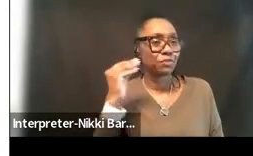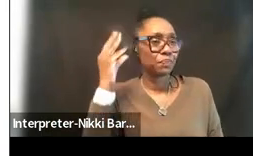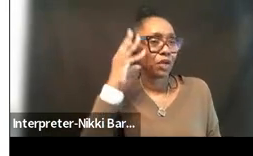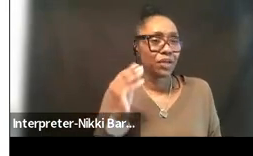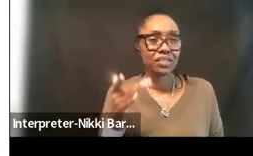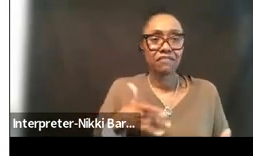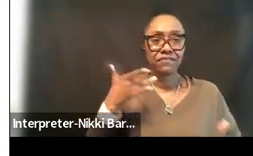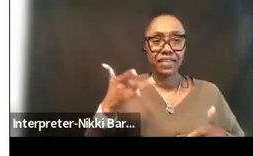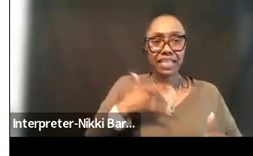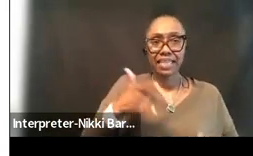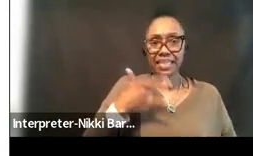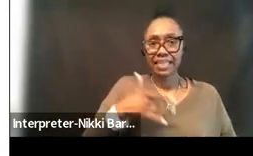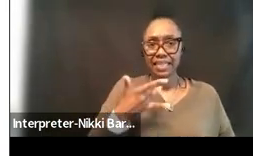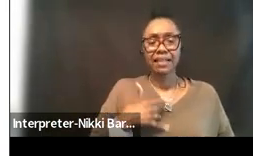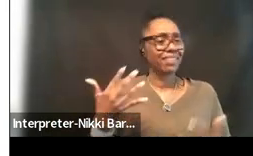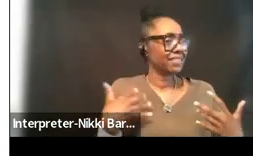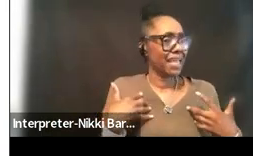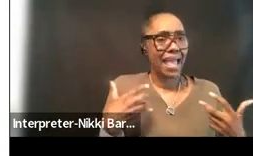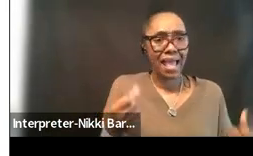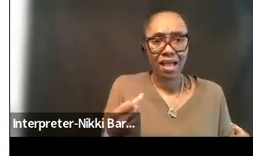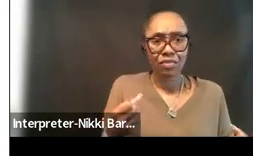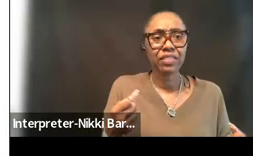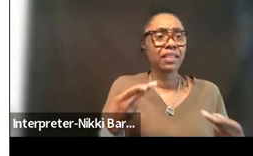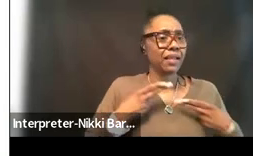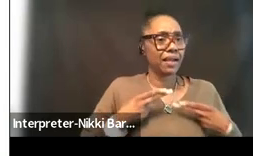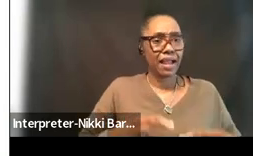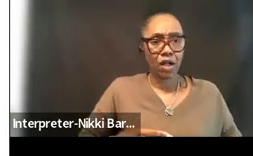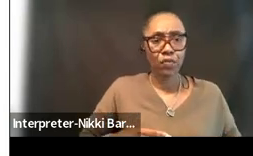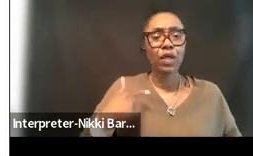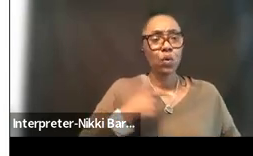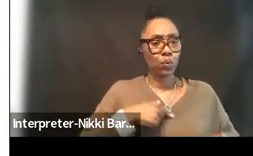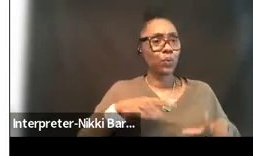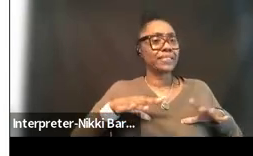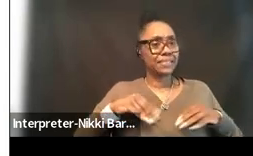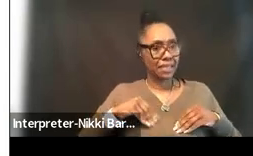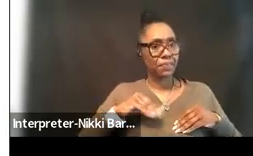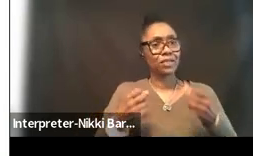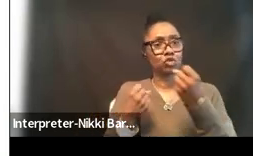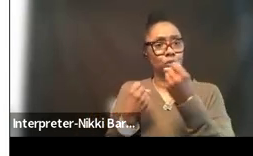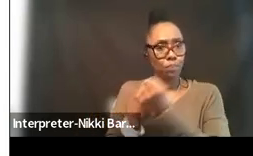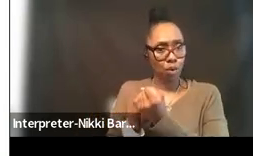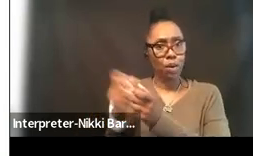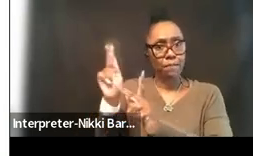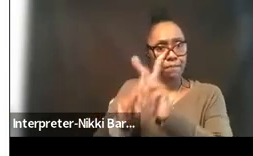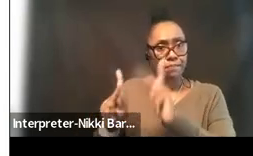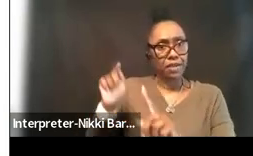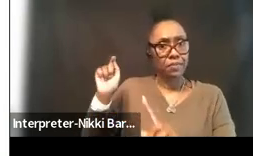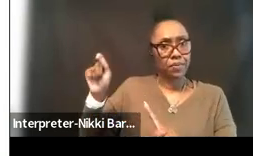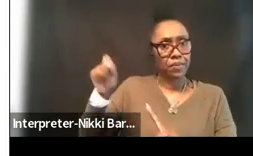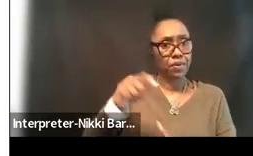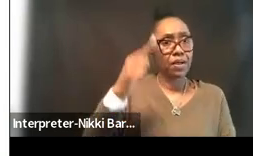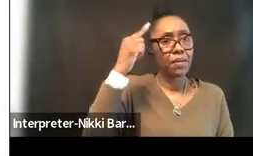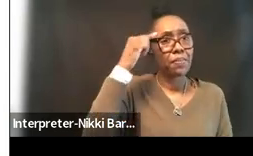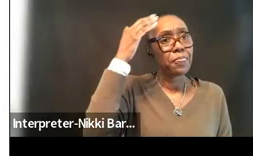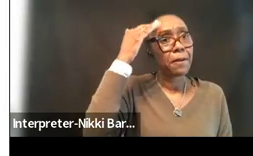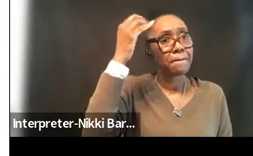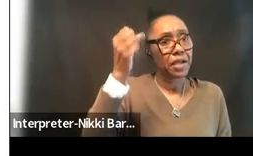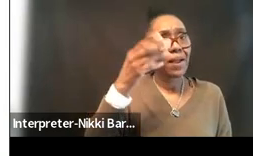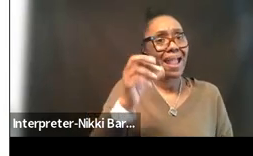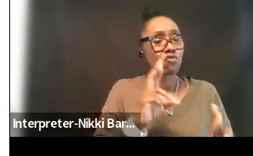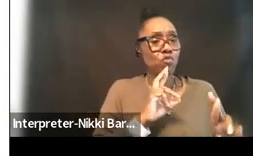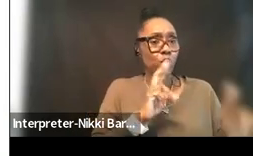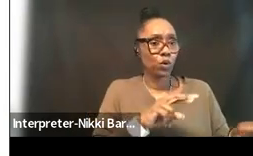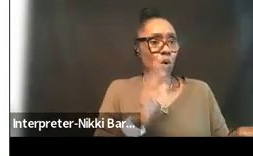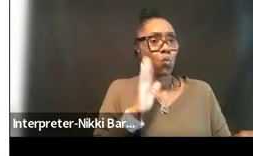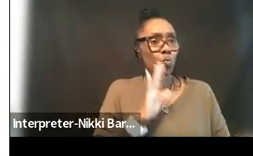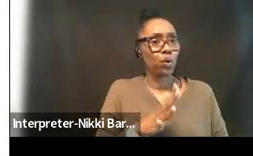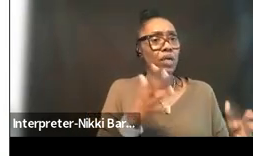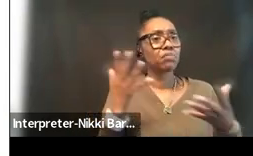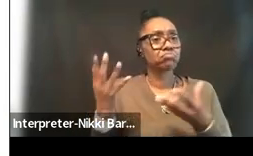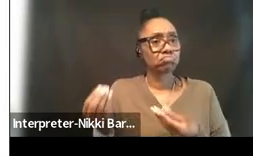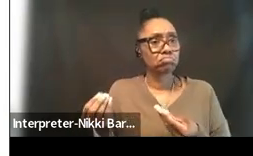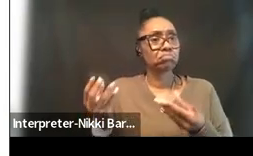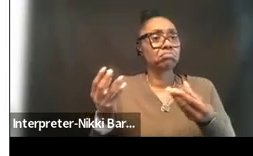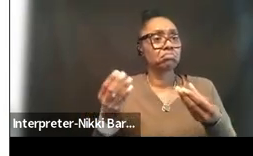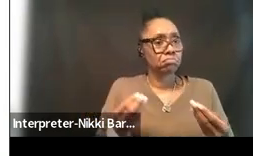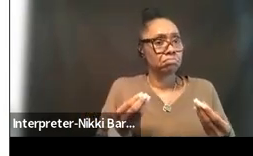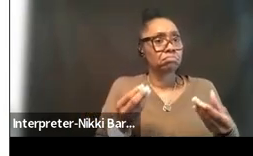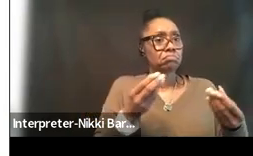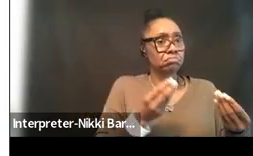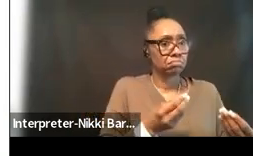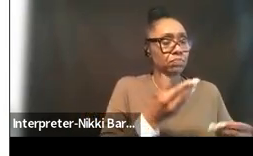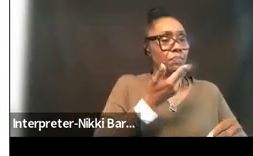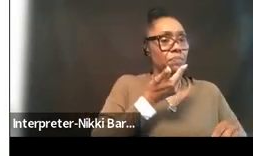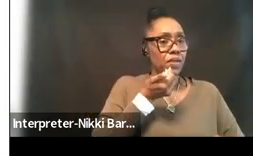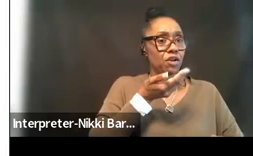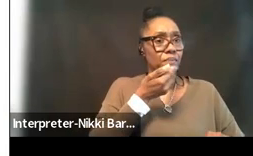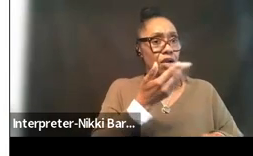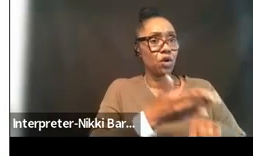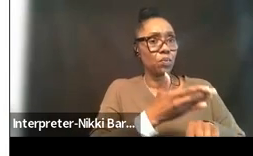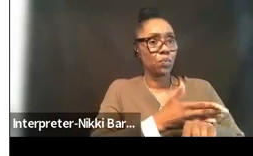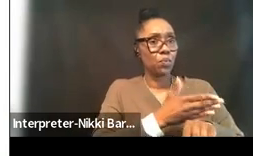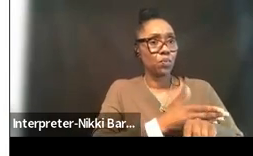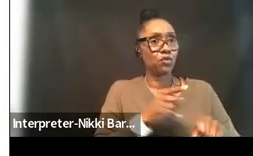This is healthy. This is bravery and we want to accept that and support that and others. The memories and the reactions of this trauma will get softer as you feel and you heal.